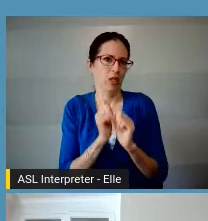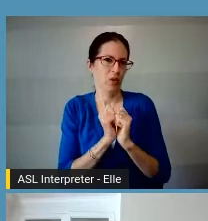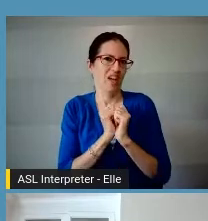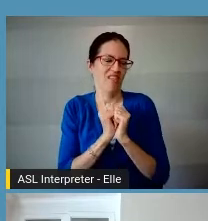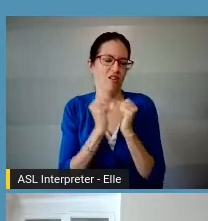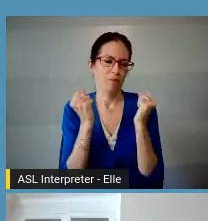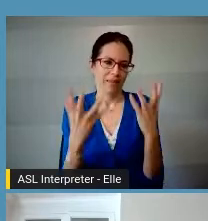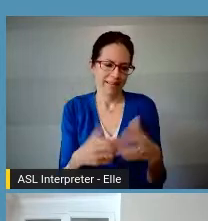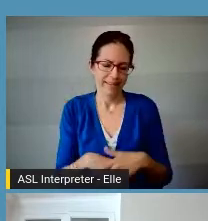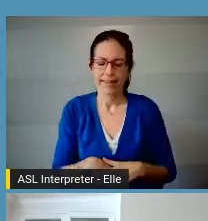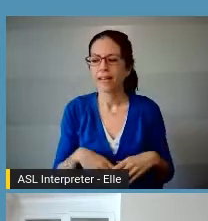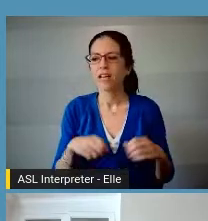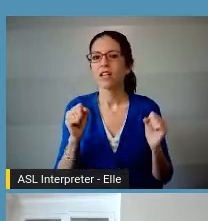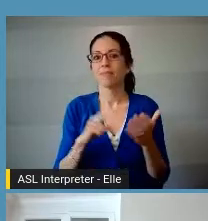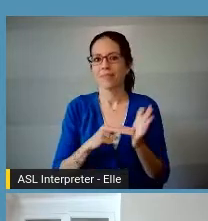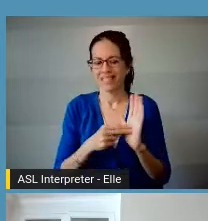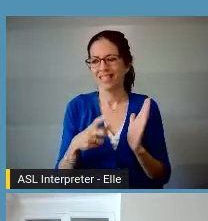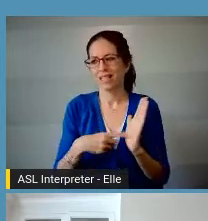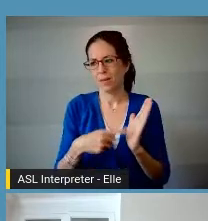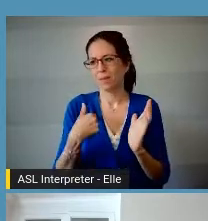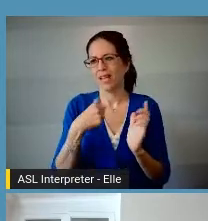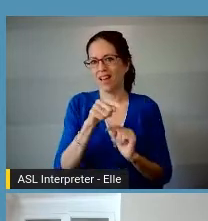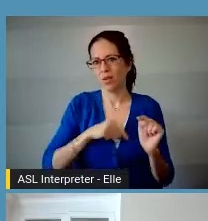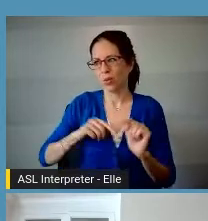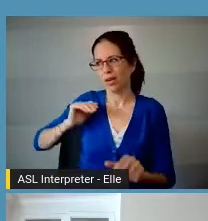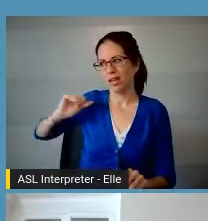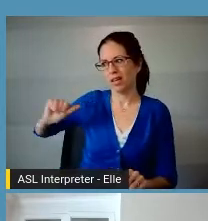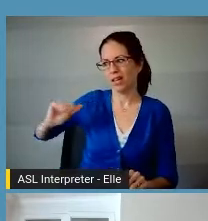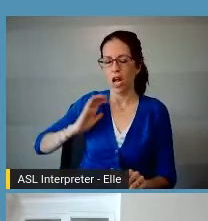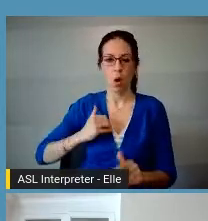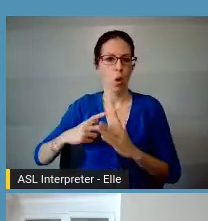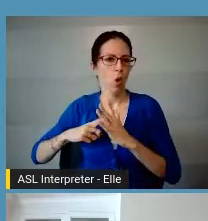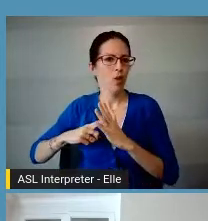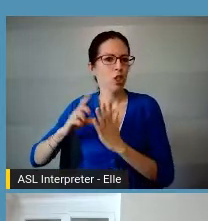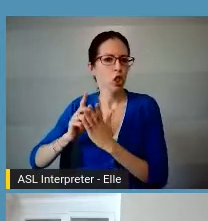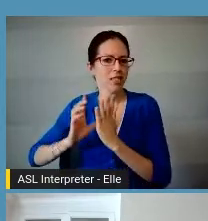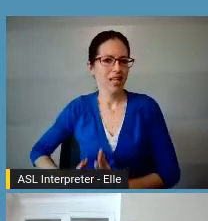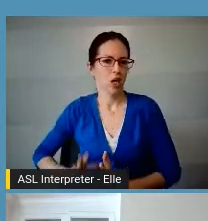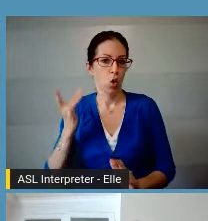to go back to that original designer when nobody else at the museum can figure out how